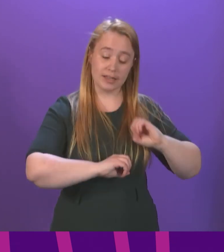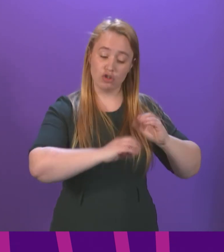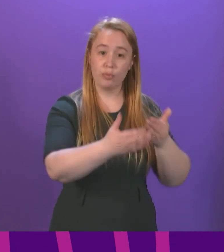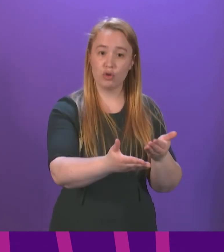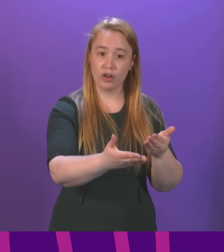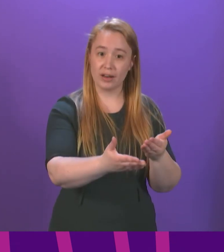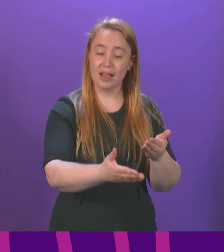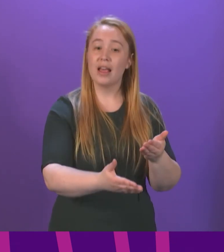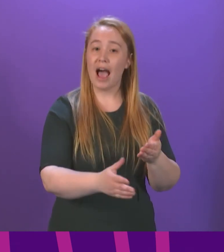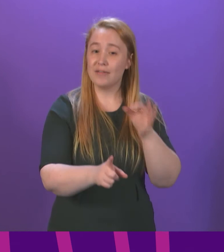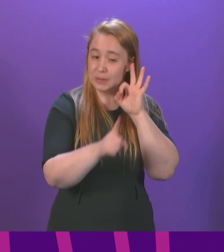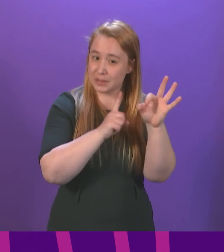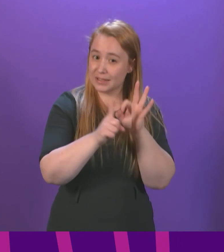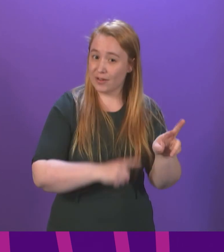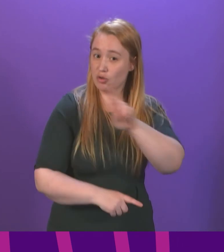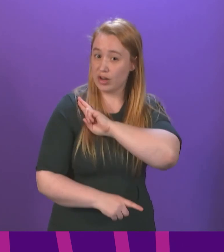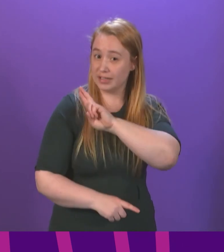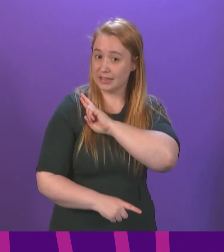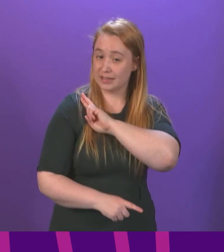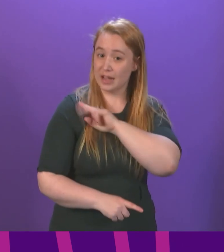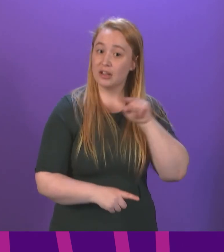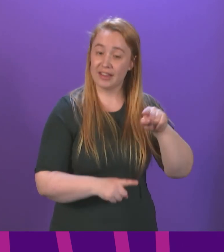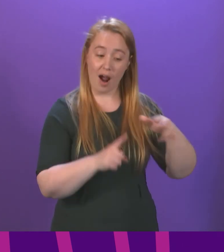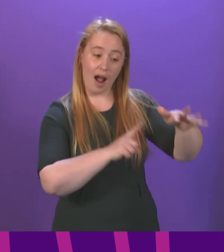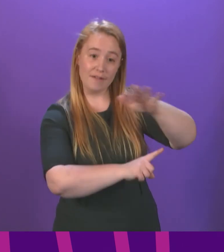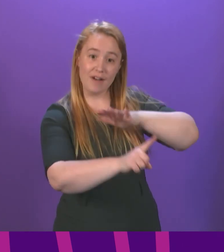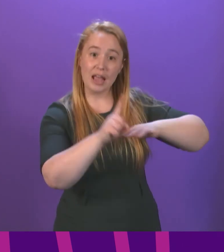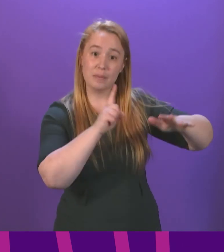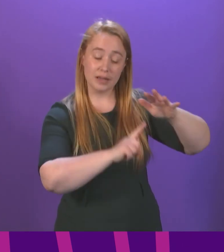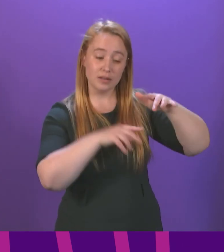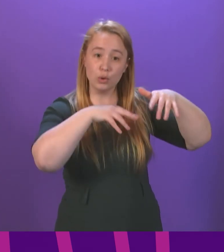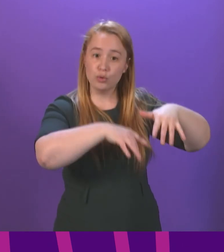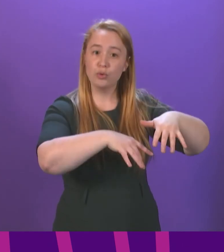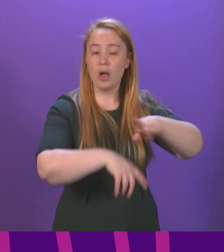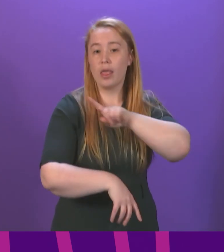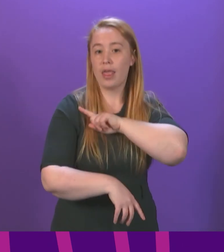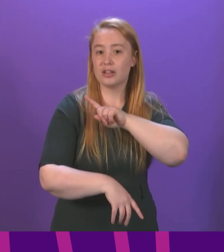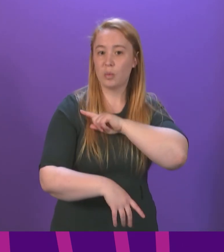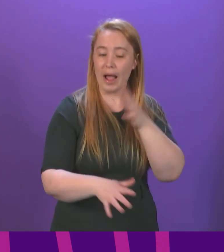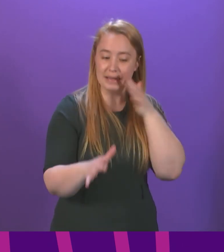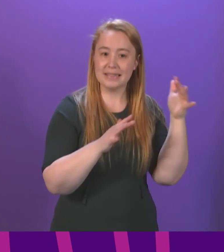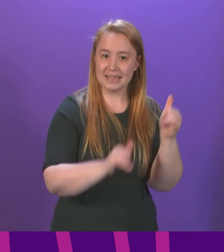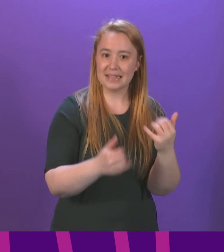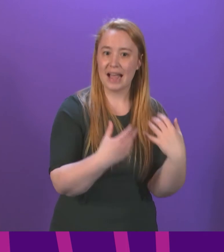to do with the types of environment that exist there and the fact that the incidence of outbreaks